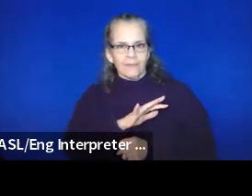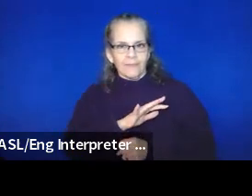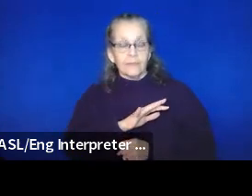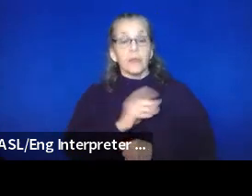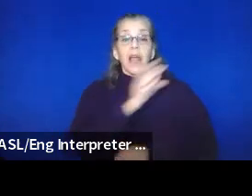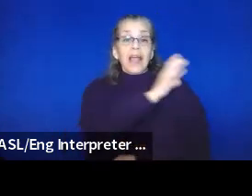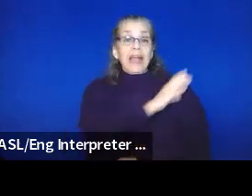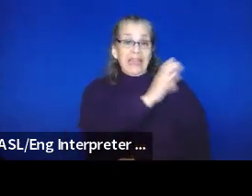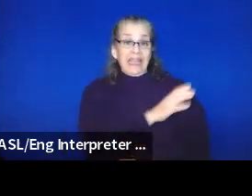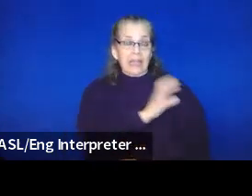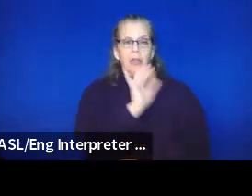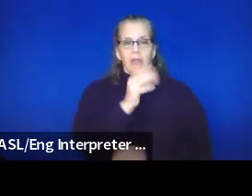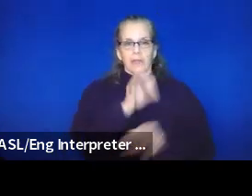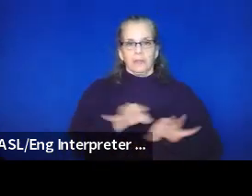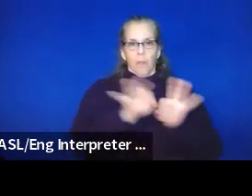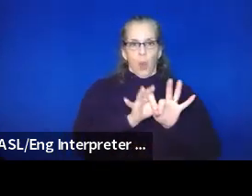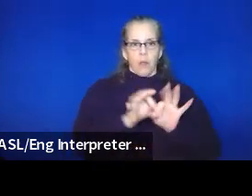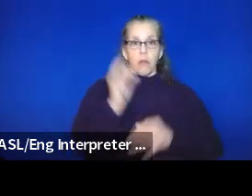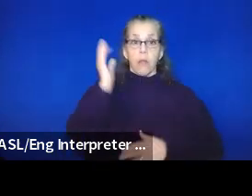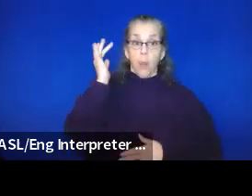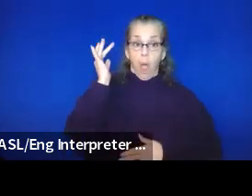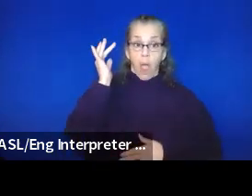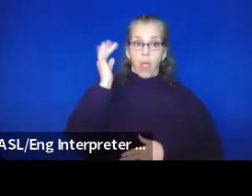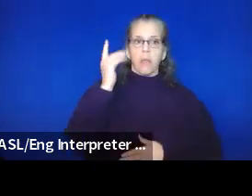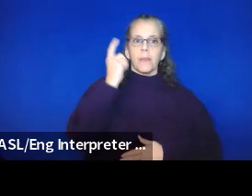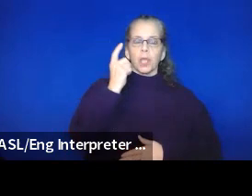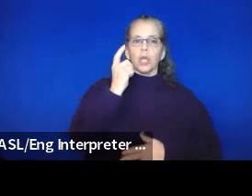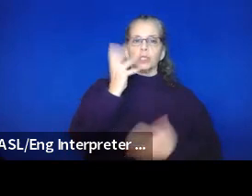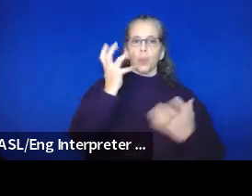now we do hearing preservation cochlear implants. And this is just showing a patient with a